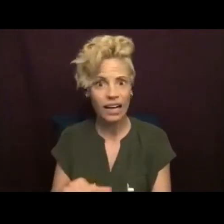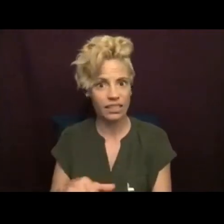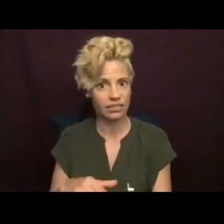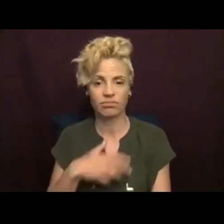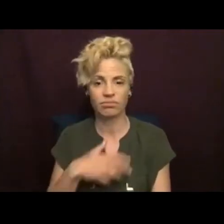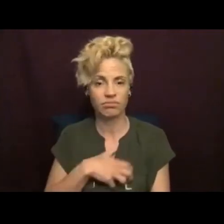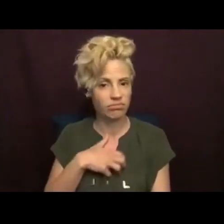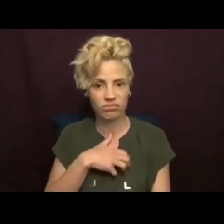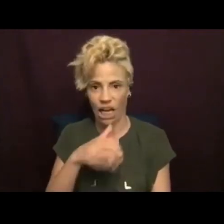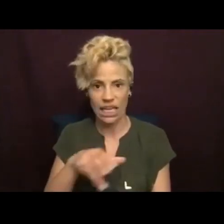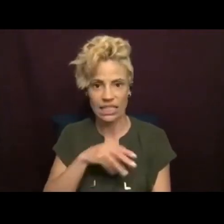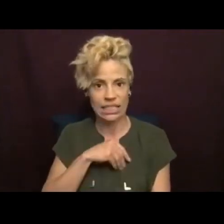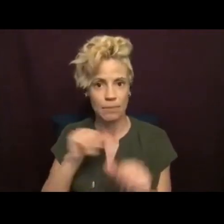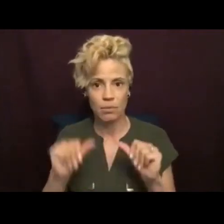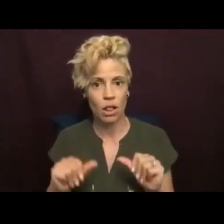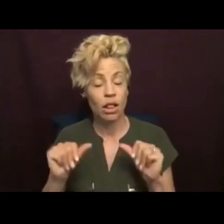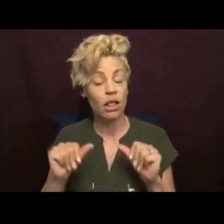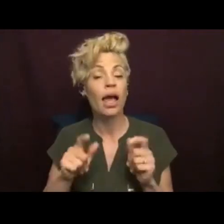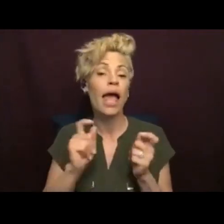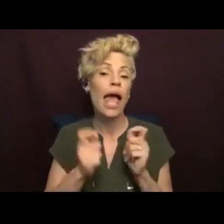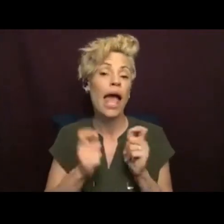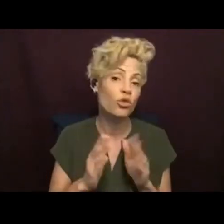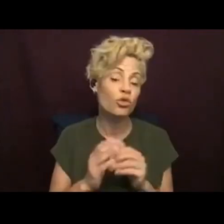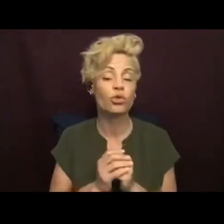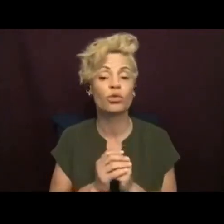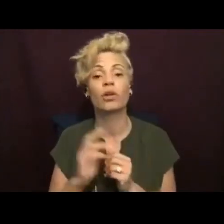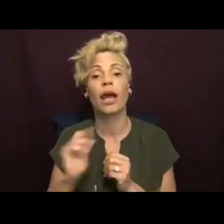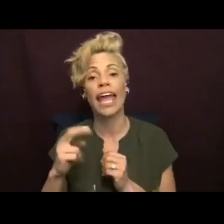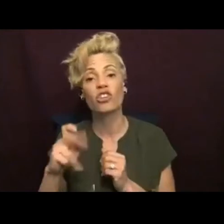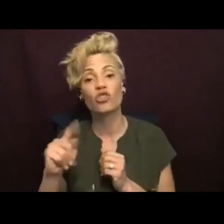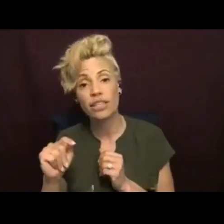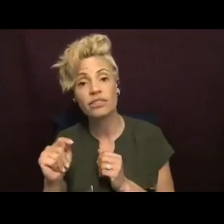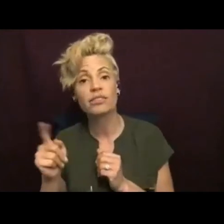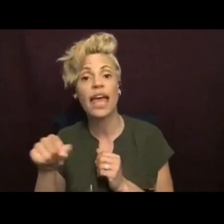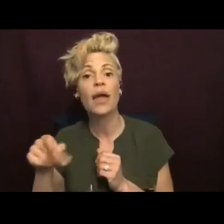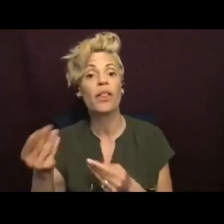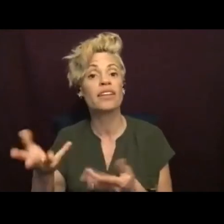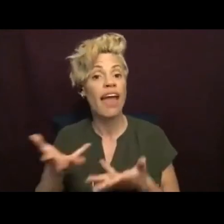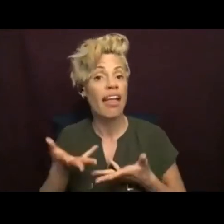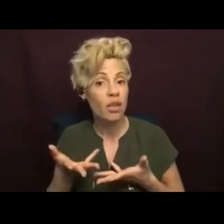Editors and agents will tell you, "I really love your writing.